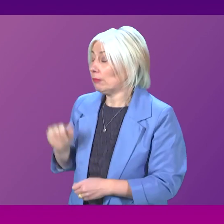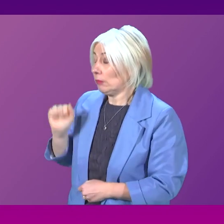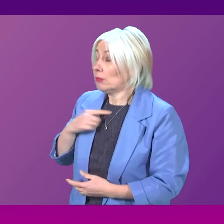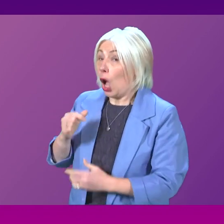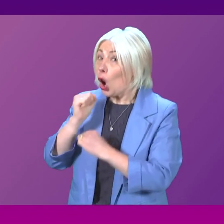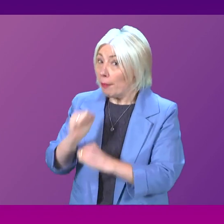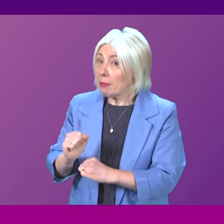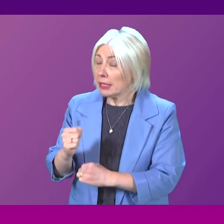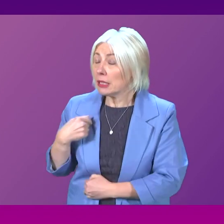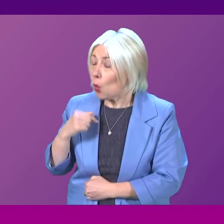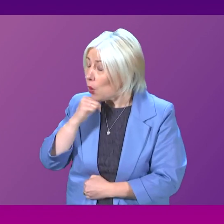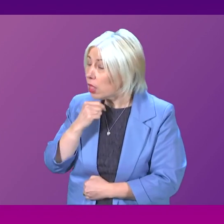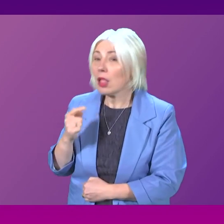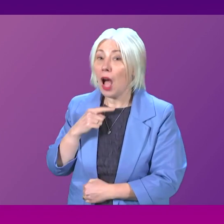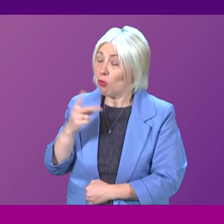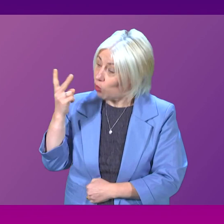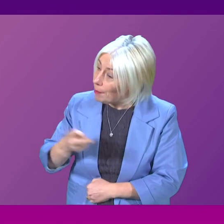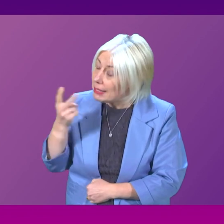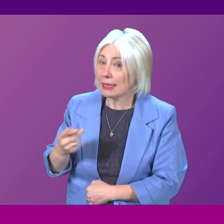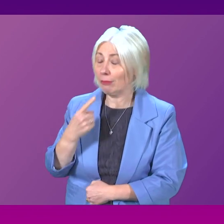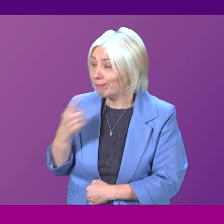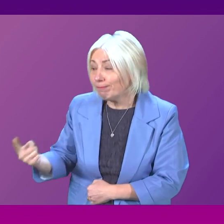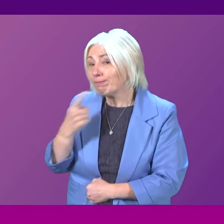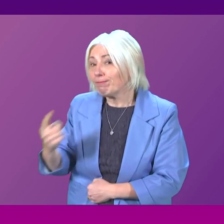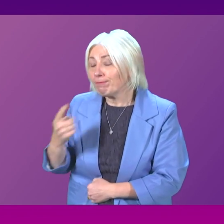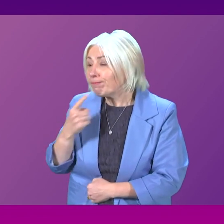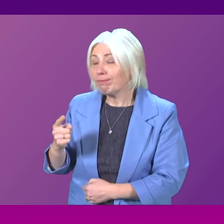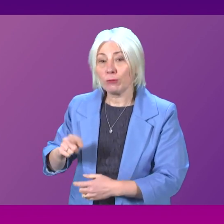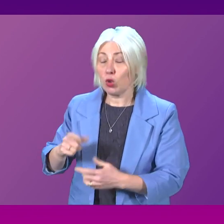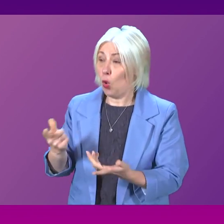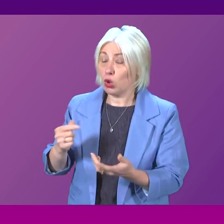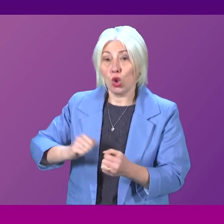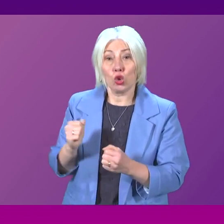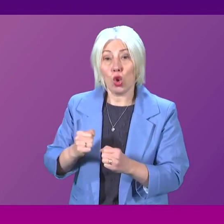We have repeatedly highlighted to the UK Government the urgent needs of Scottish businesses, including